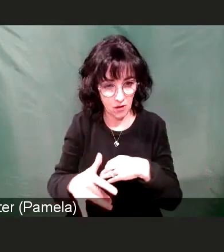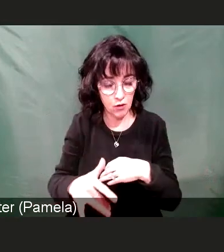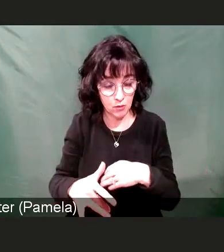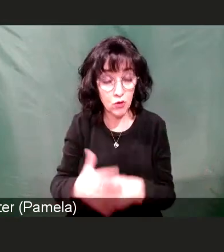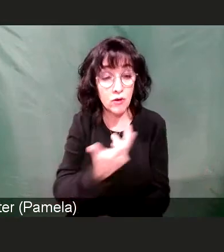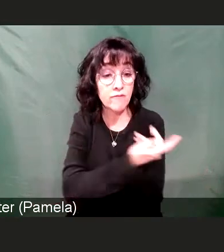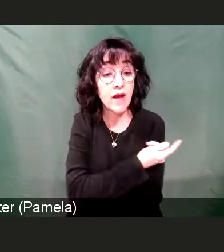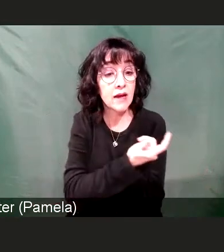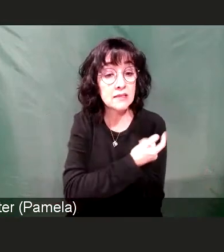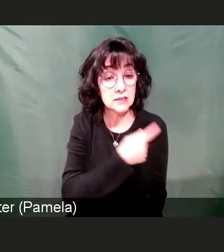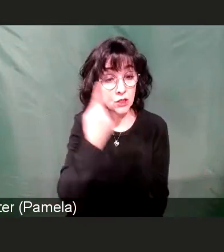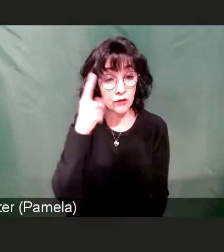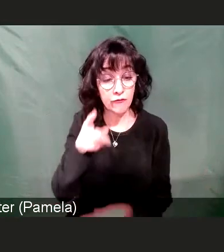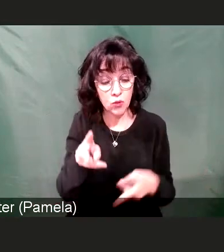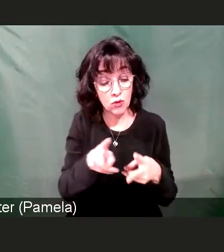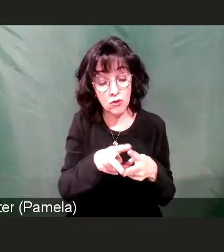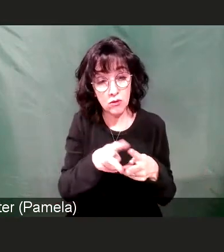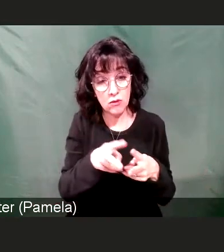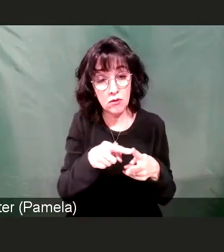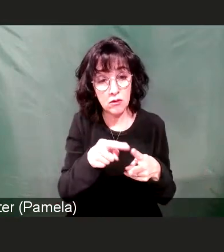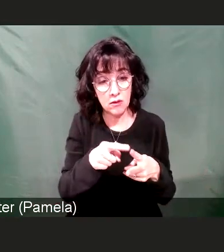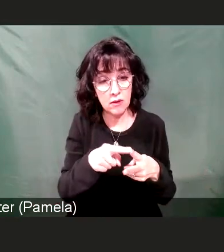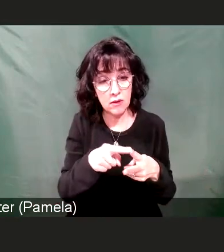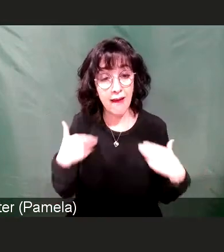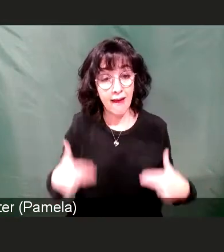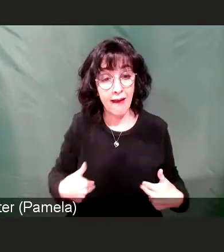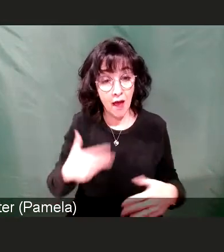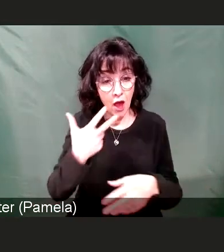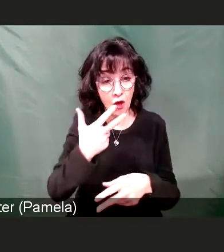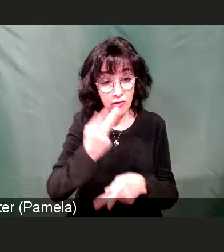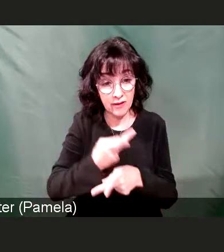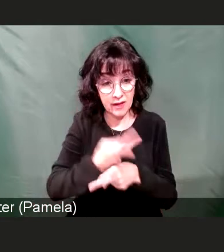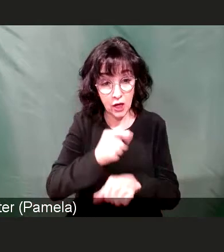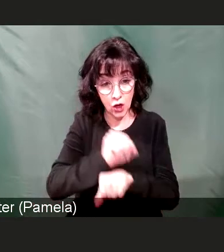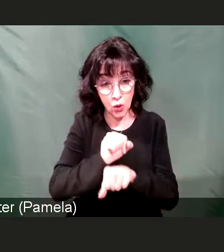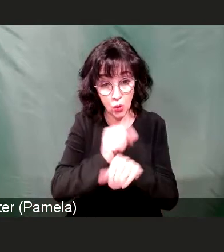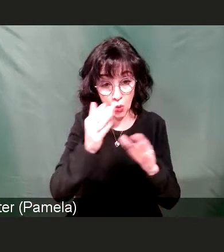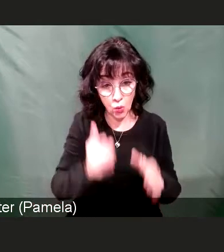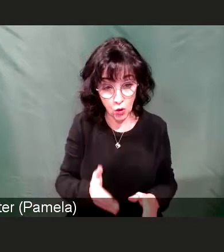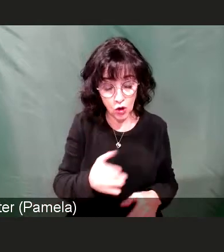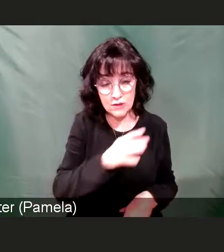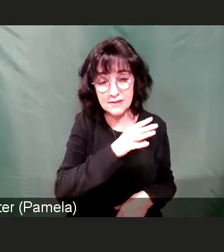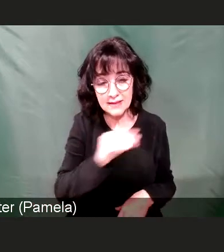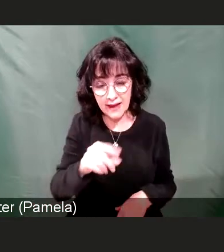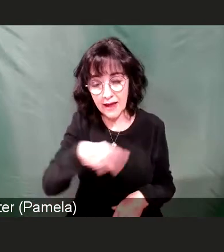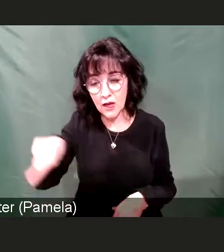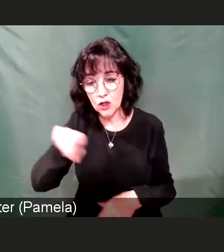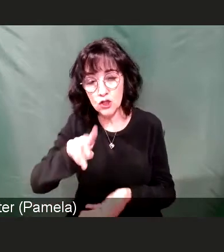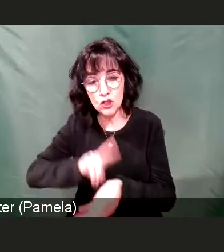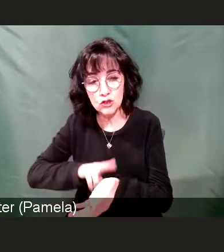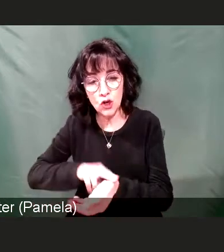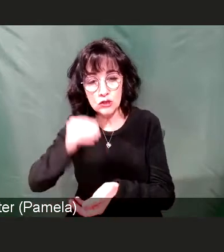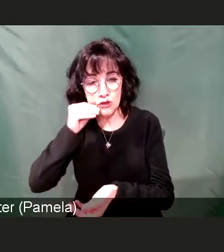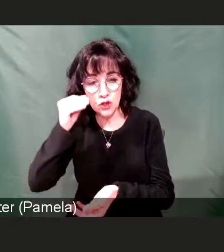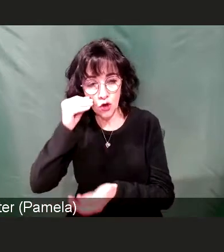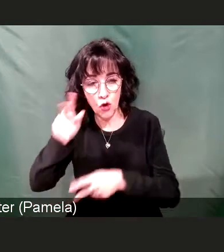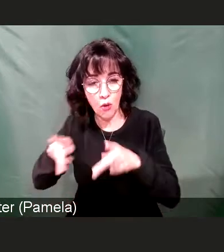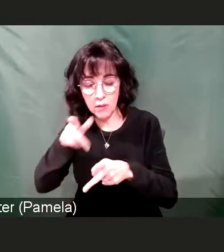and said that they were under phase 1A, A as in apple. In addition to that,